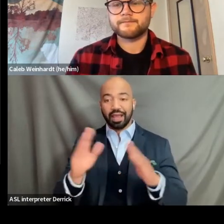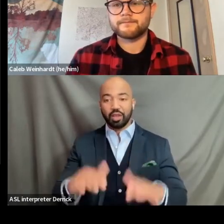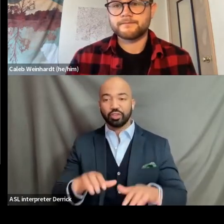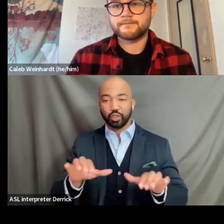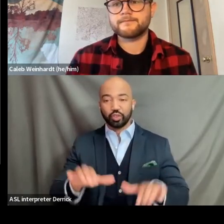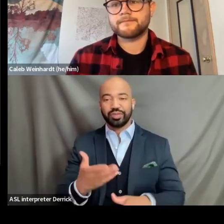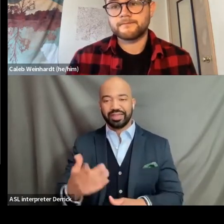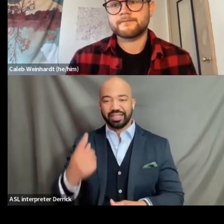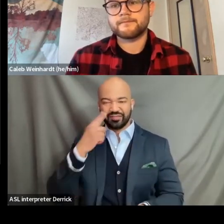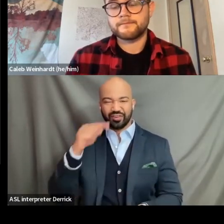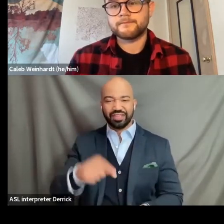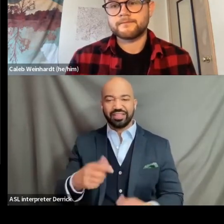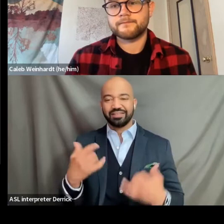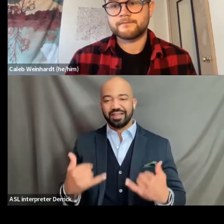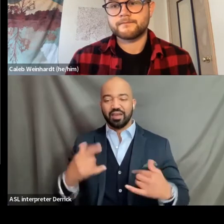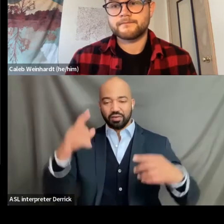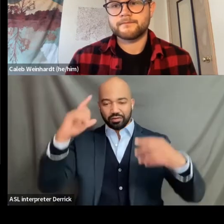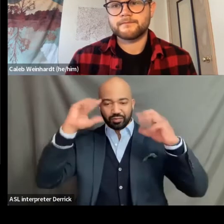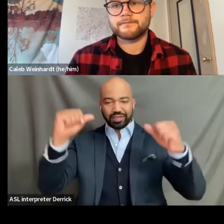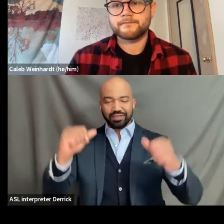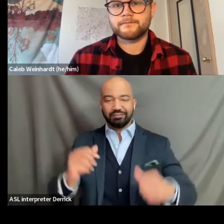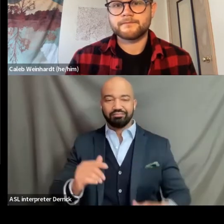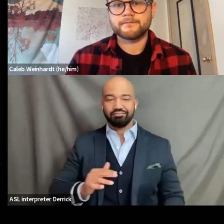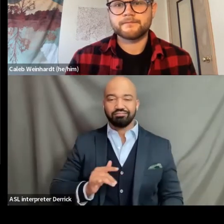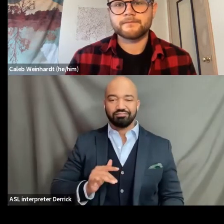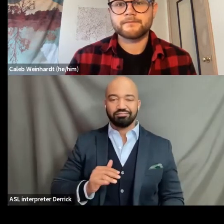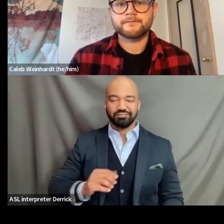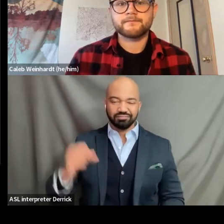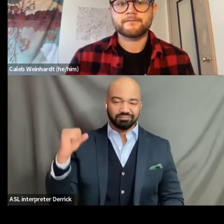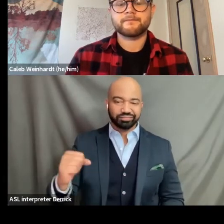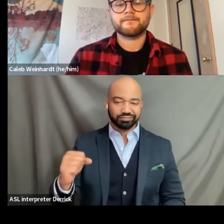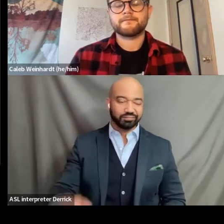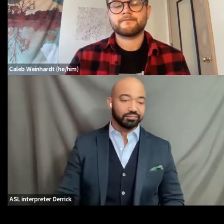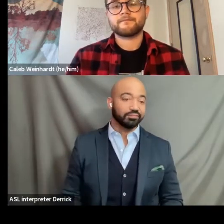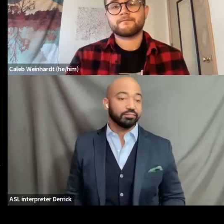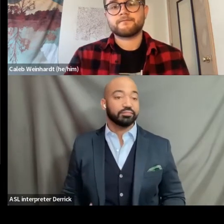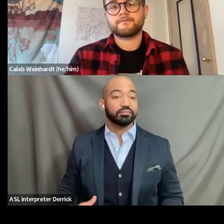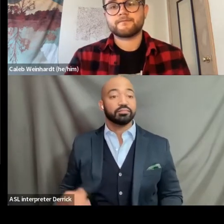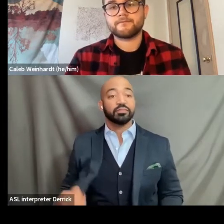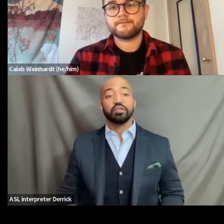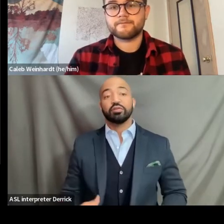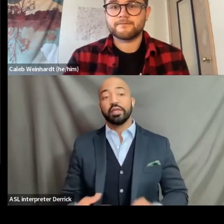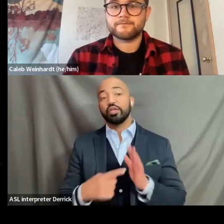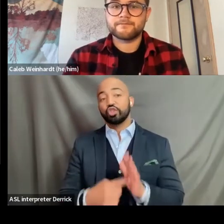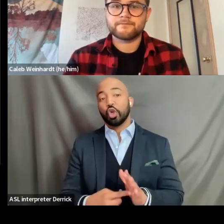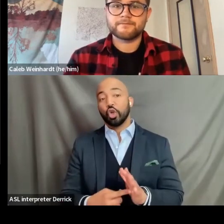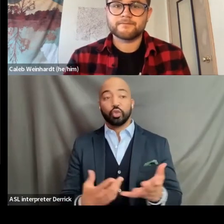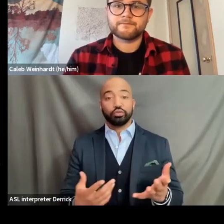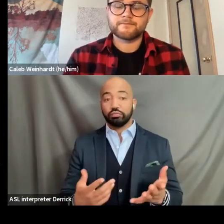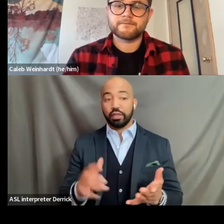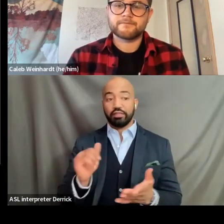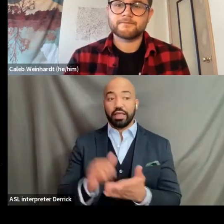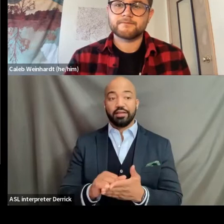So way cool. So that shows a little bit about resilience. I mean Sam should be our resilience photo here